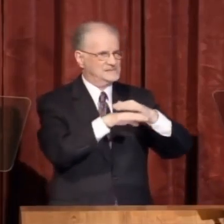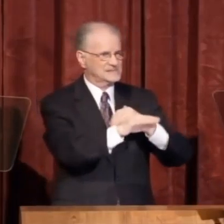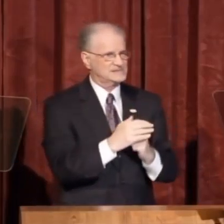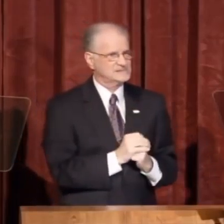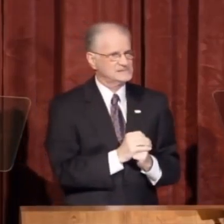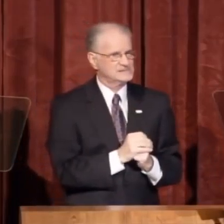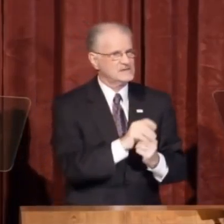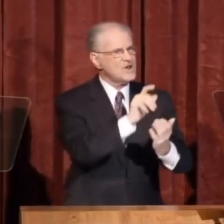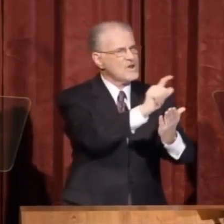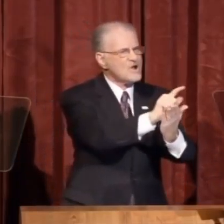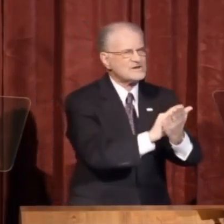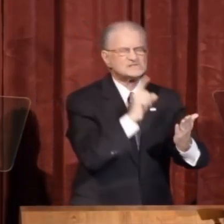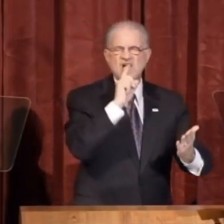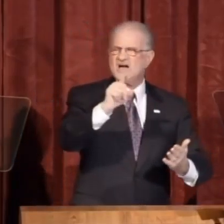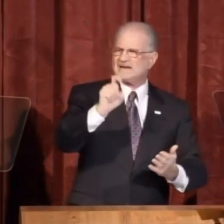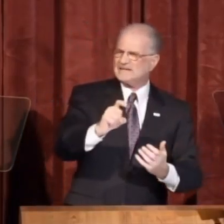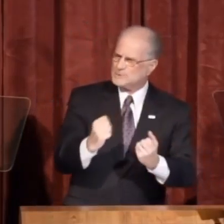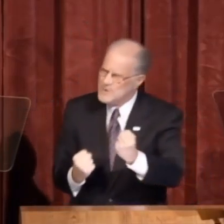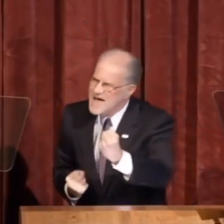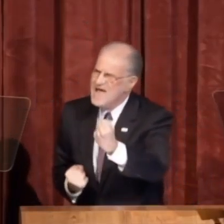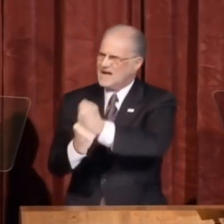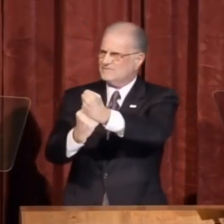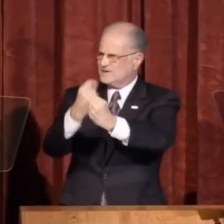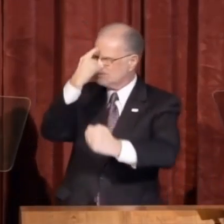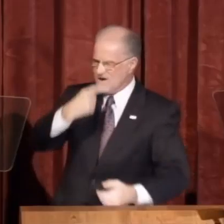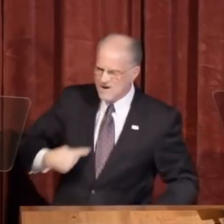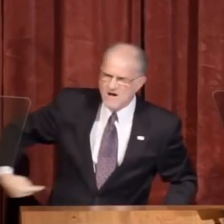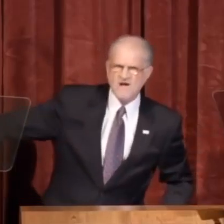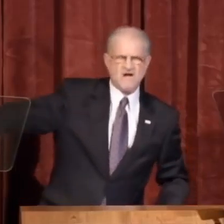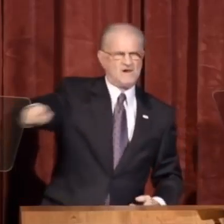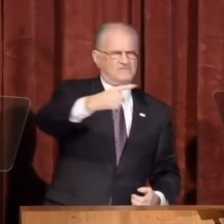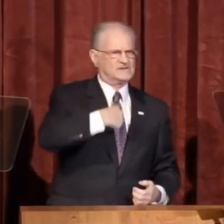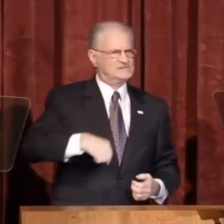There is so much work to be done in these fields.